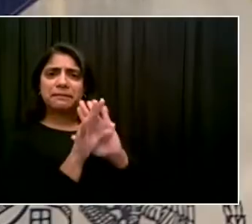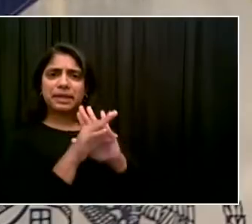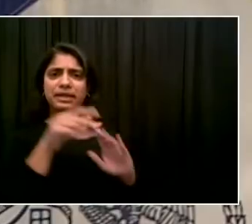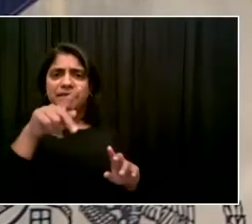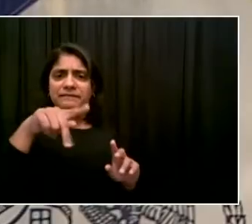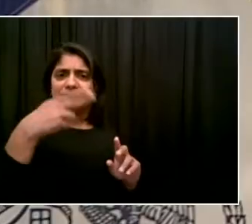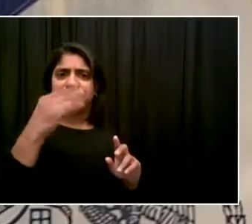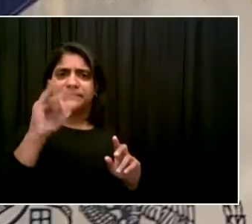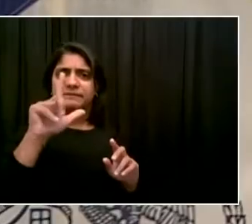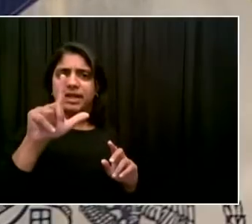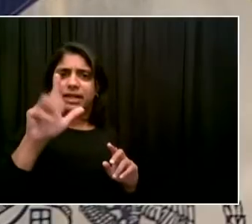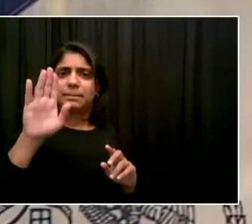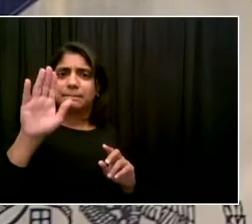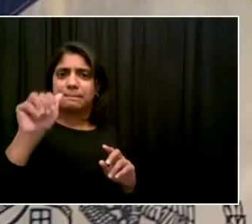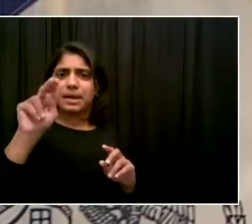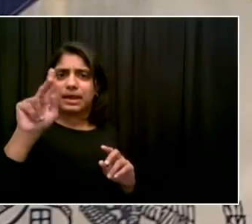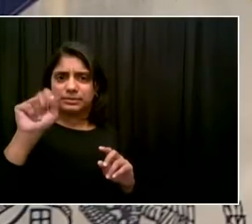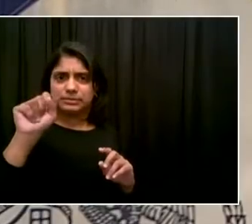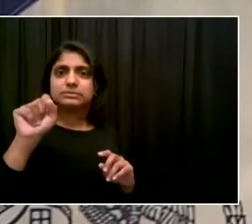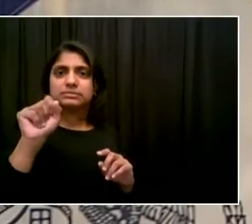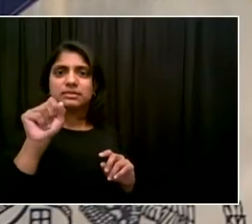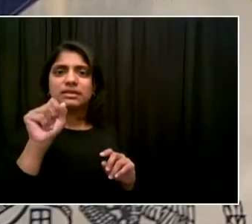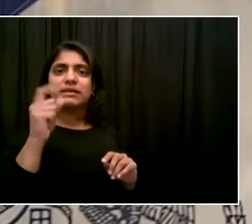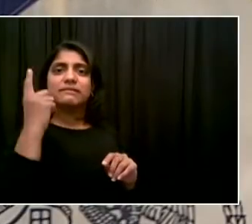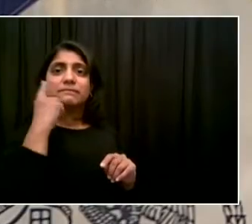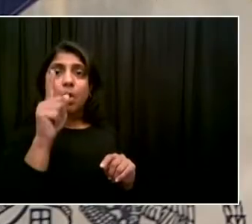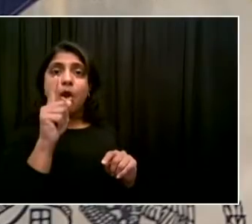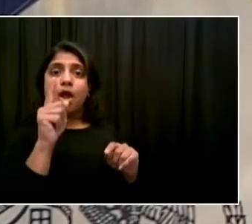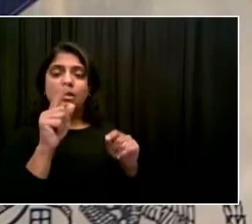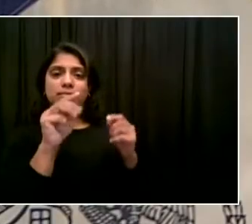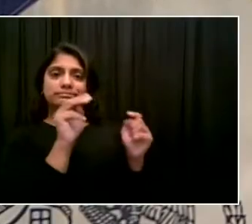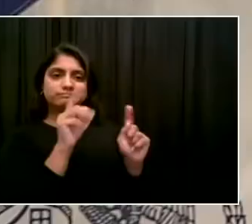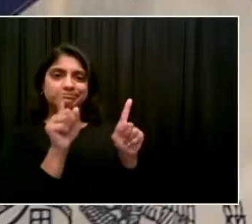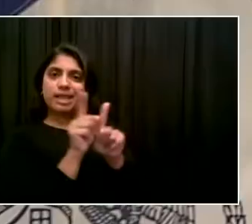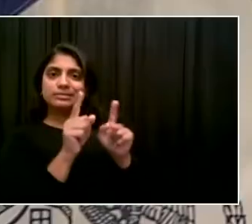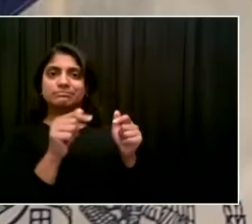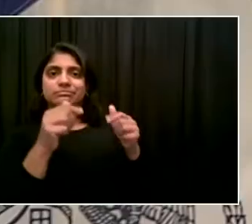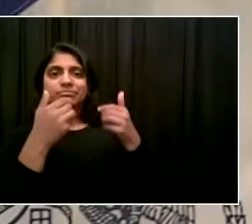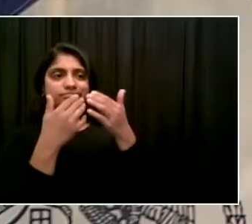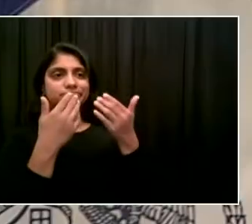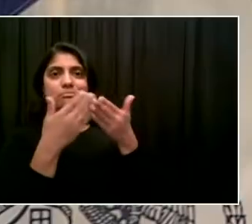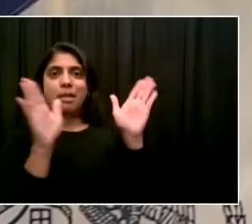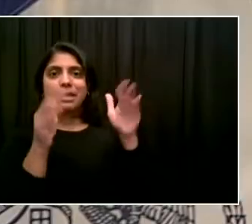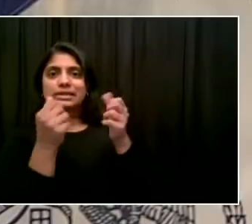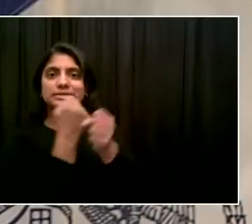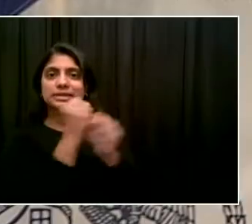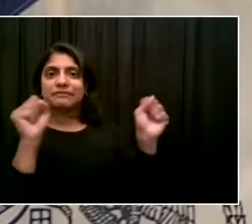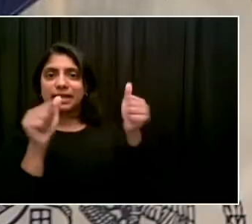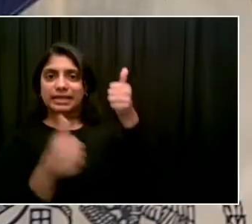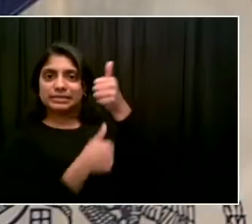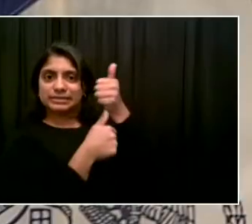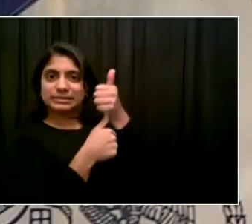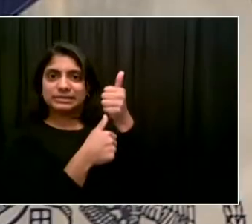WHAT KIND OF MESSAGE OF THE SAND IF PHIL BANKS BECOMES PUBLIC SAFETY